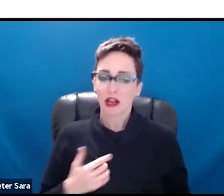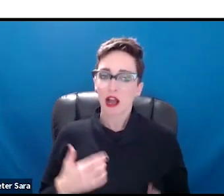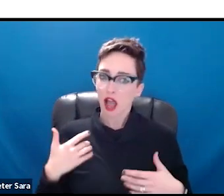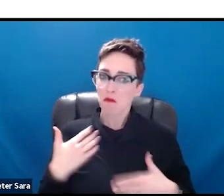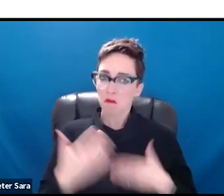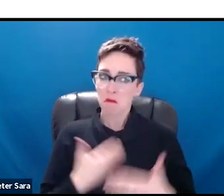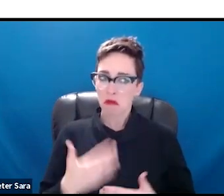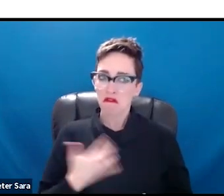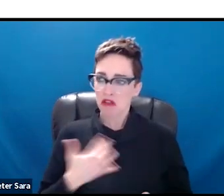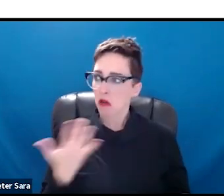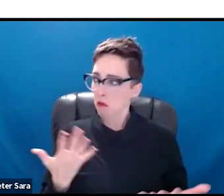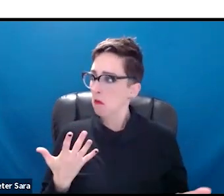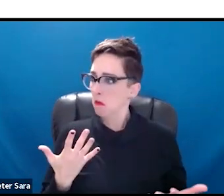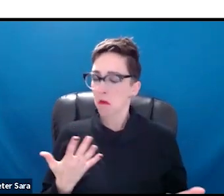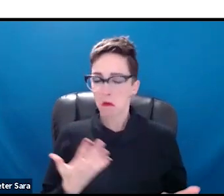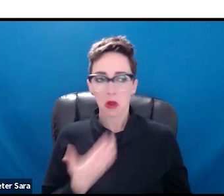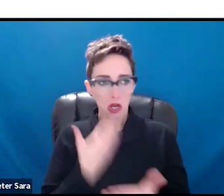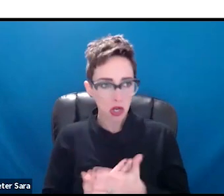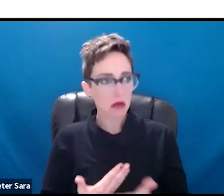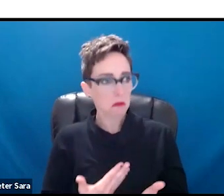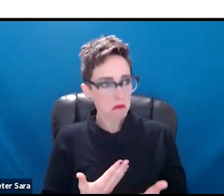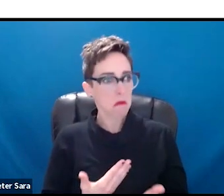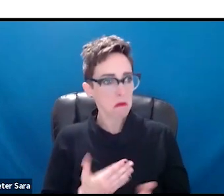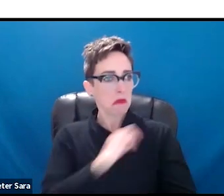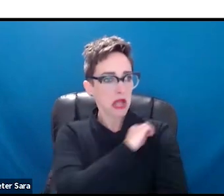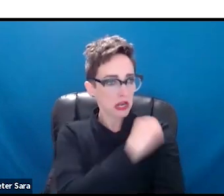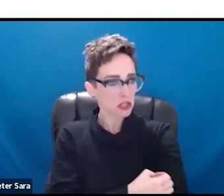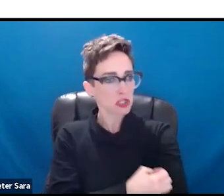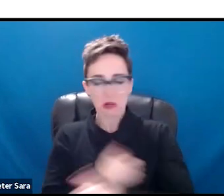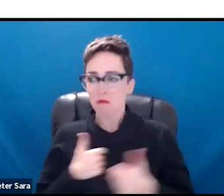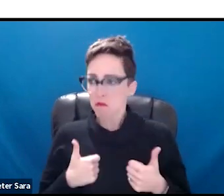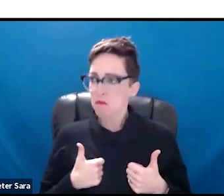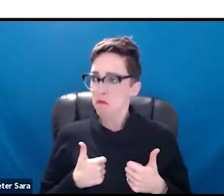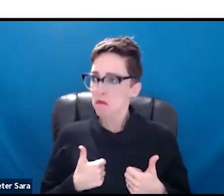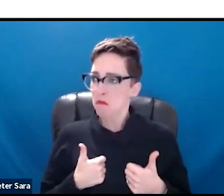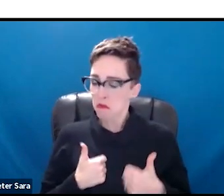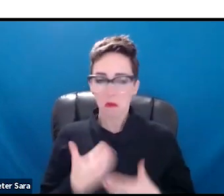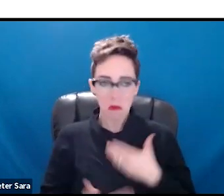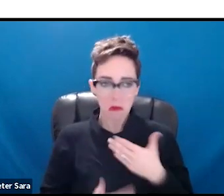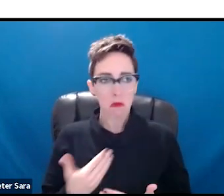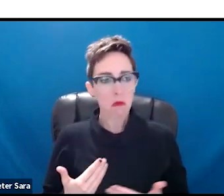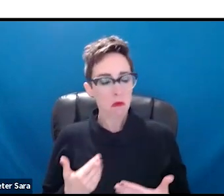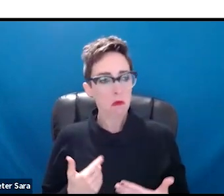with an abundance of energy and an invincible feeling, I could do anything.